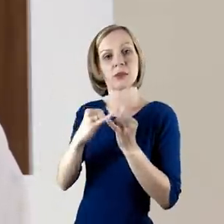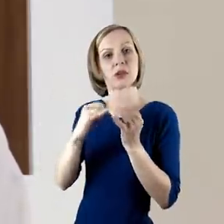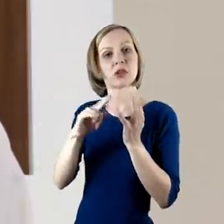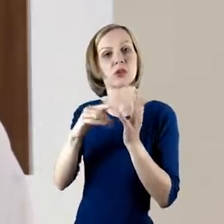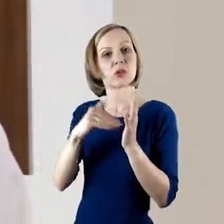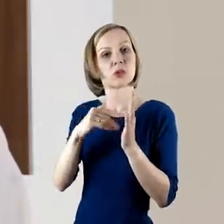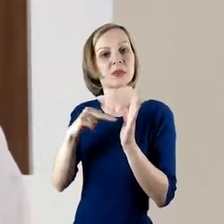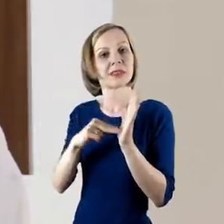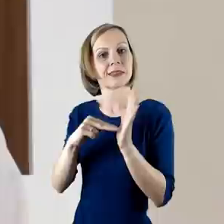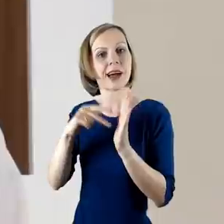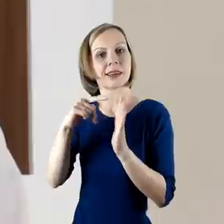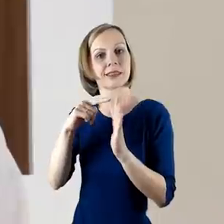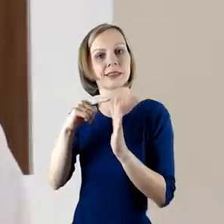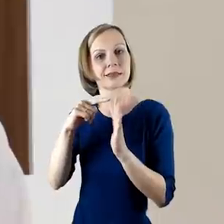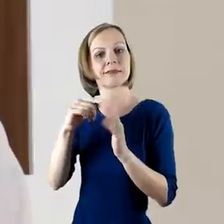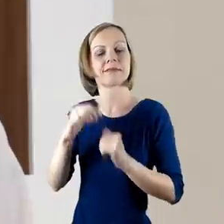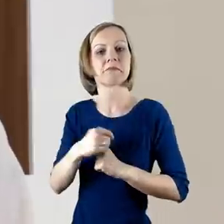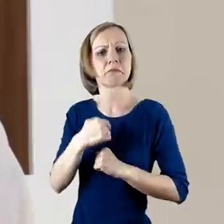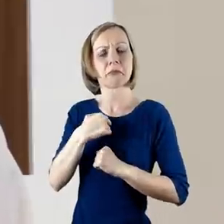what it might mean to live inside out.